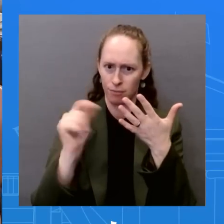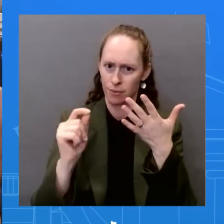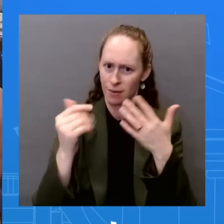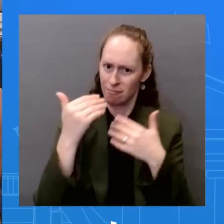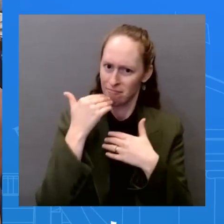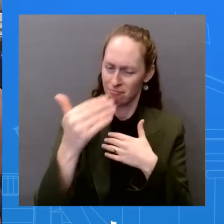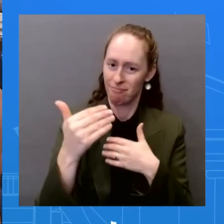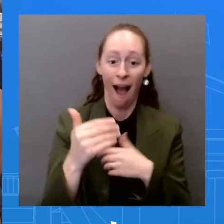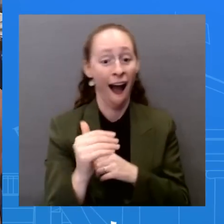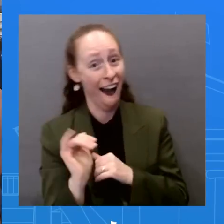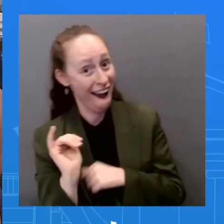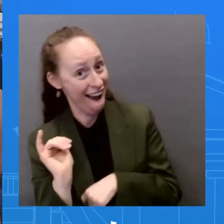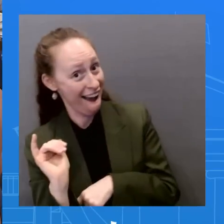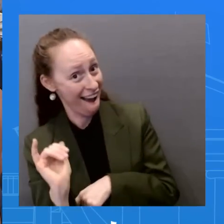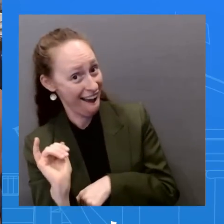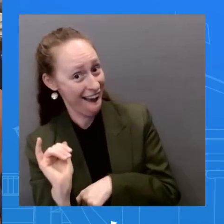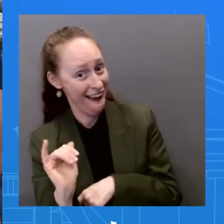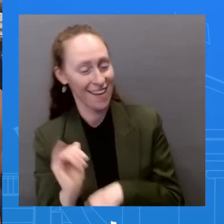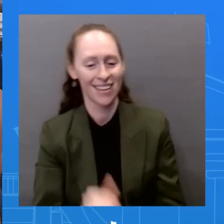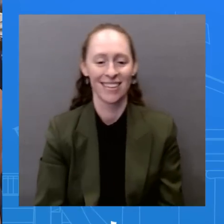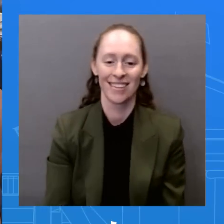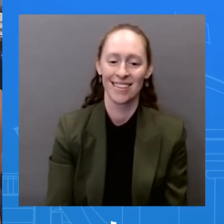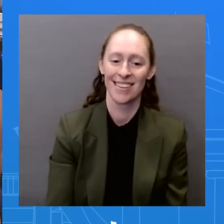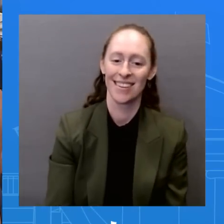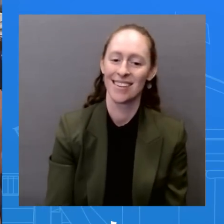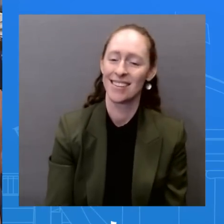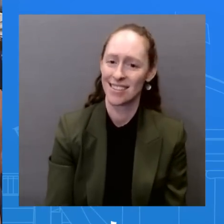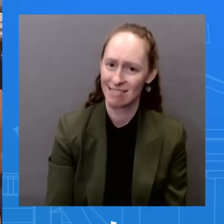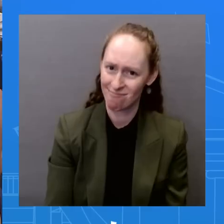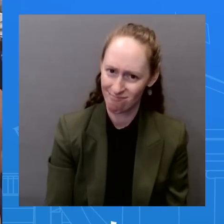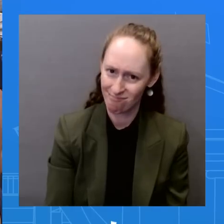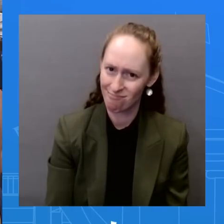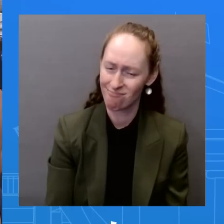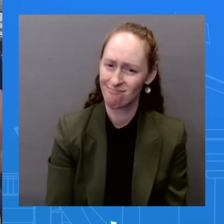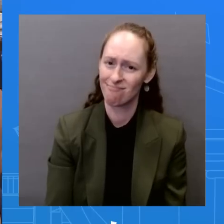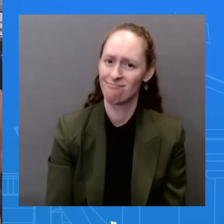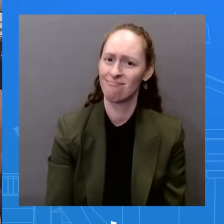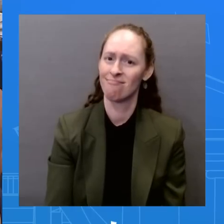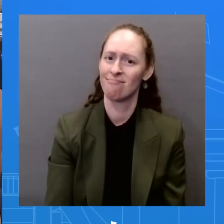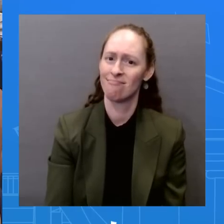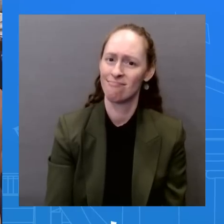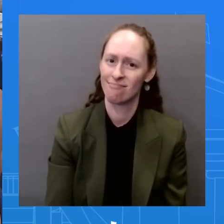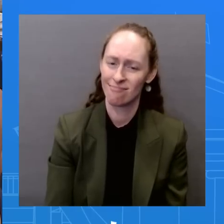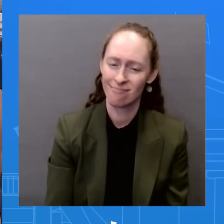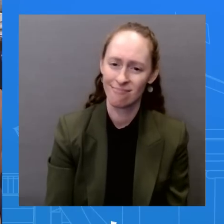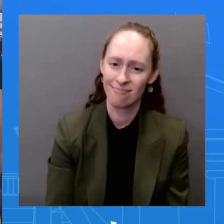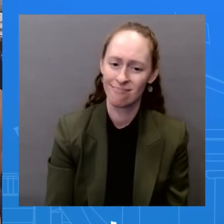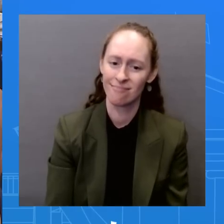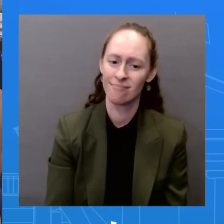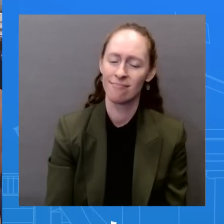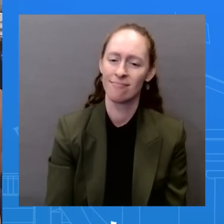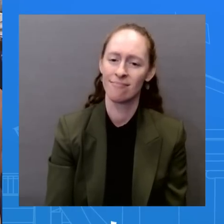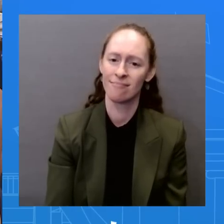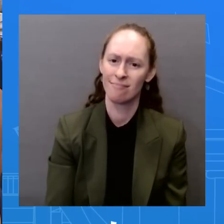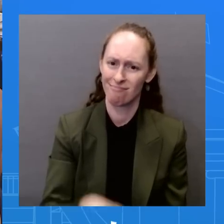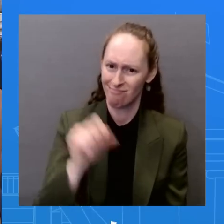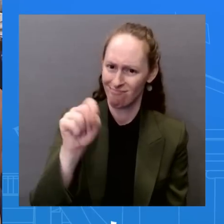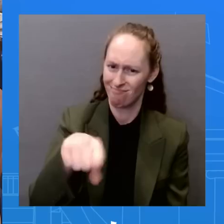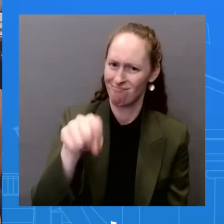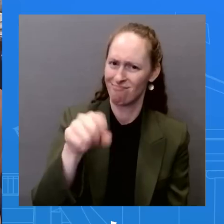The Press: The -- the President -- Ms. Jean-Pierre: You guys have backed this up. The Press: Well, so, all of your accomplishments aside, the President still hasn't done a sit-down interview